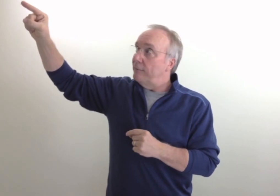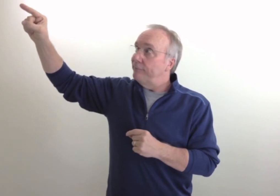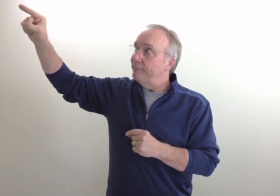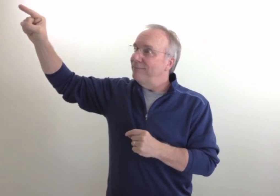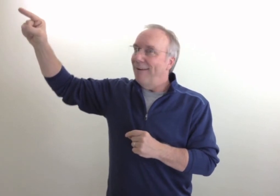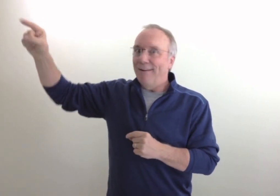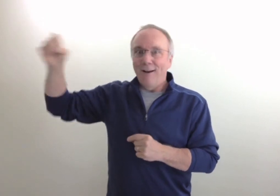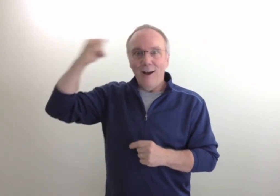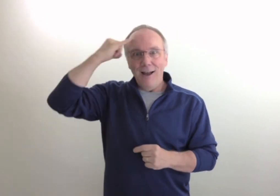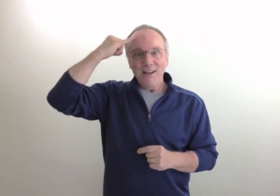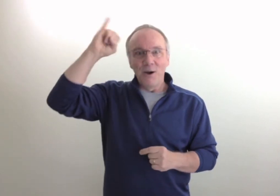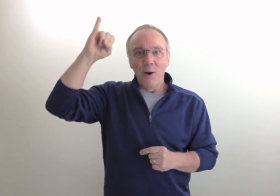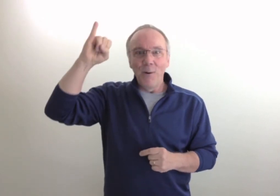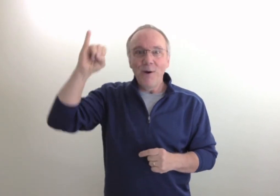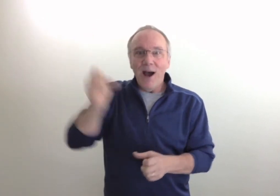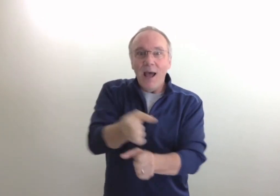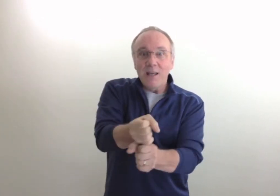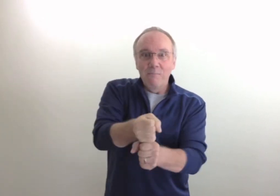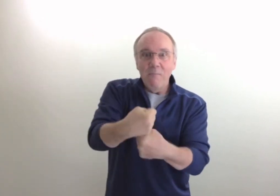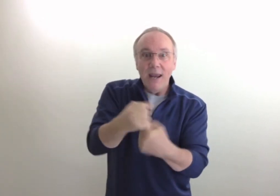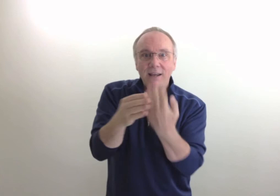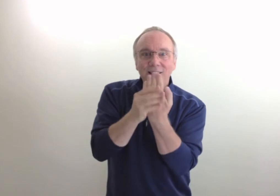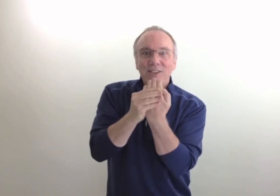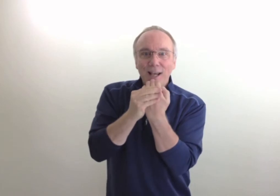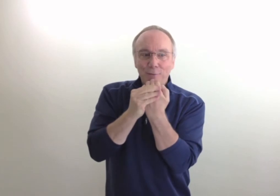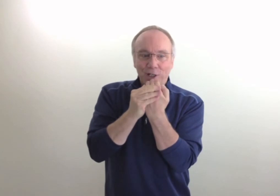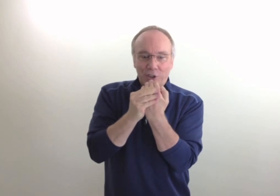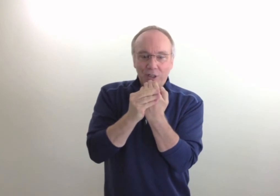Humm. I know! I can make a sandwich!,”